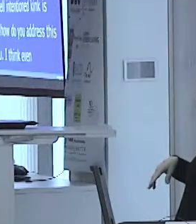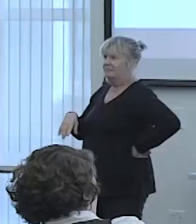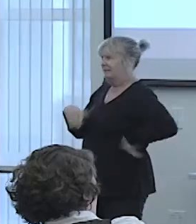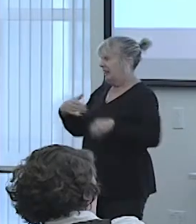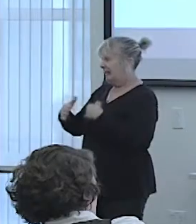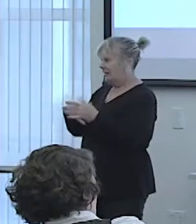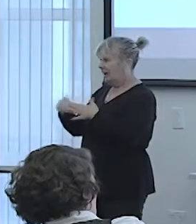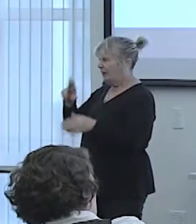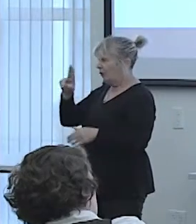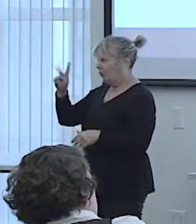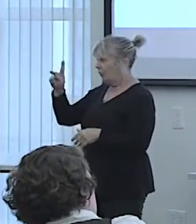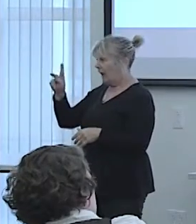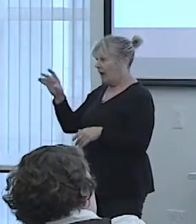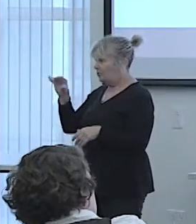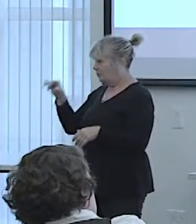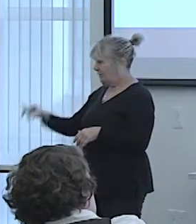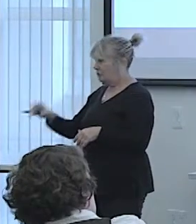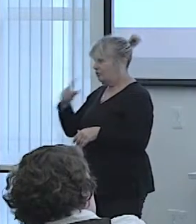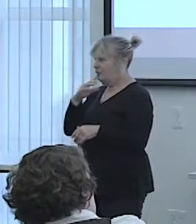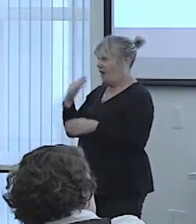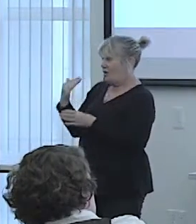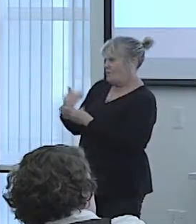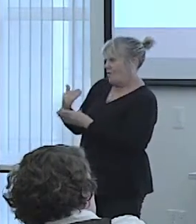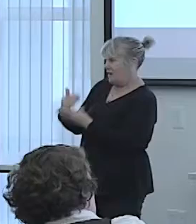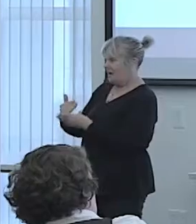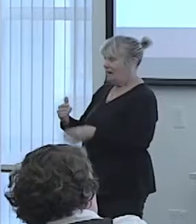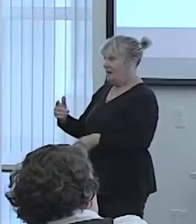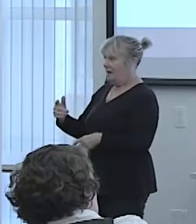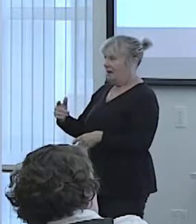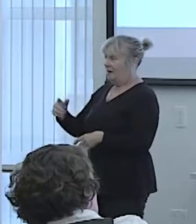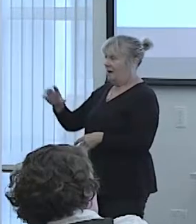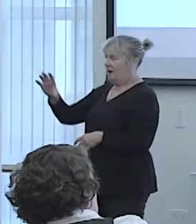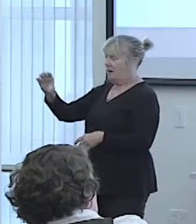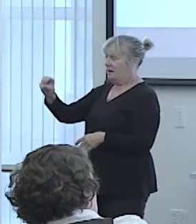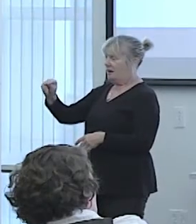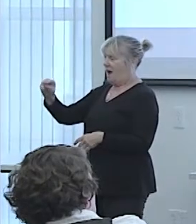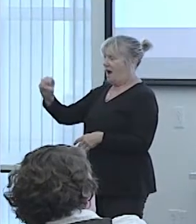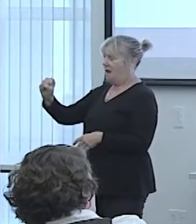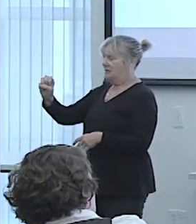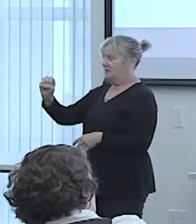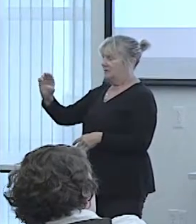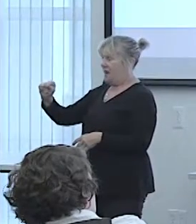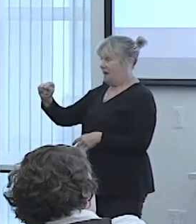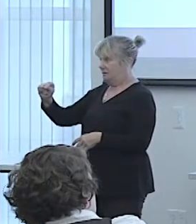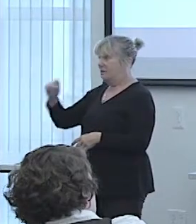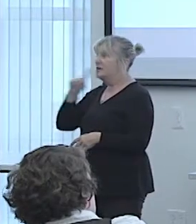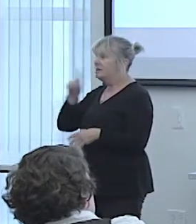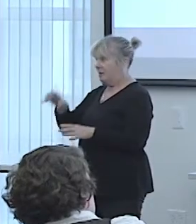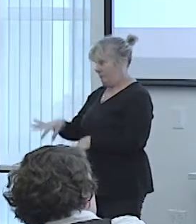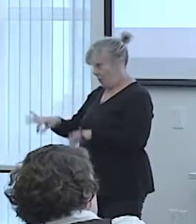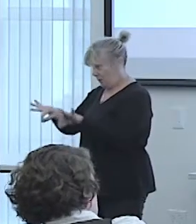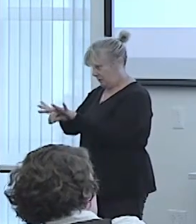It's like consent, consent is really important. And understanding how that looks